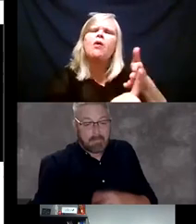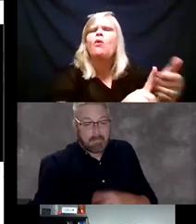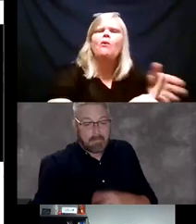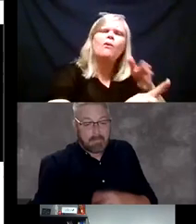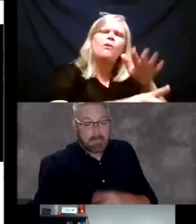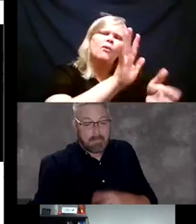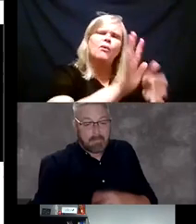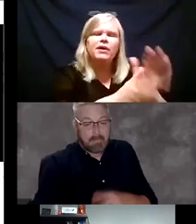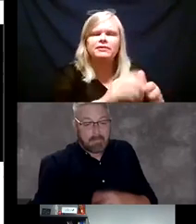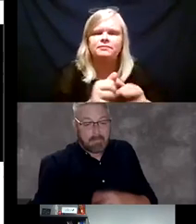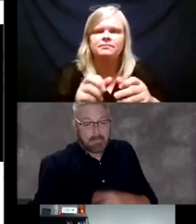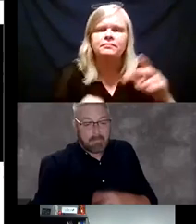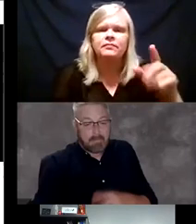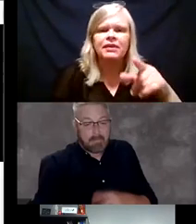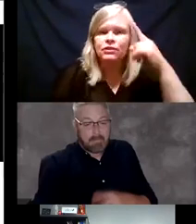CIRCUMSTANCES WHEN DETERMINING WHETHER SOMEONE ACTED BY FORCE